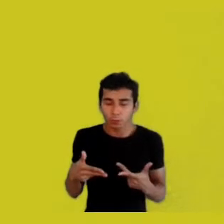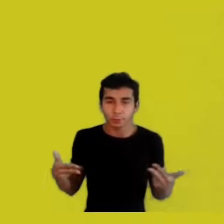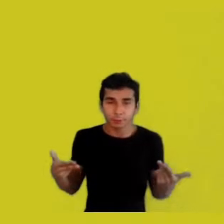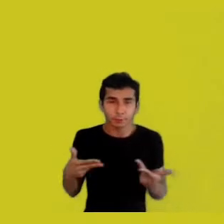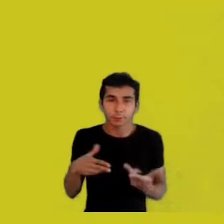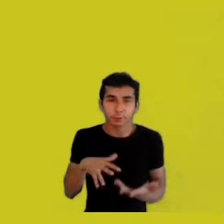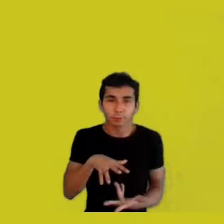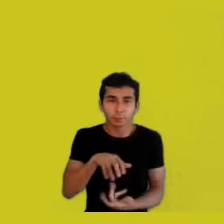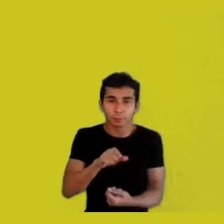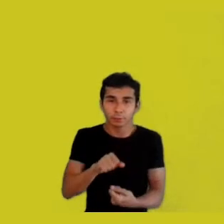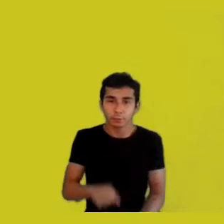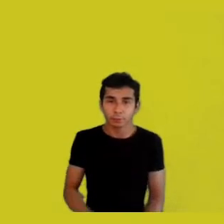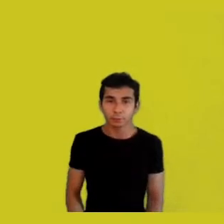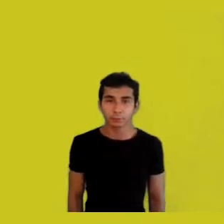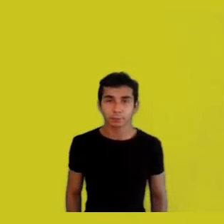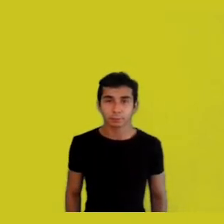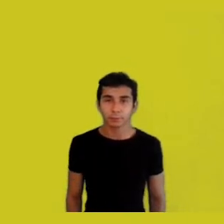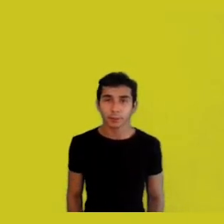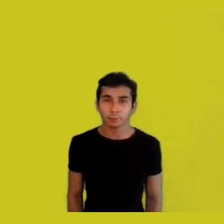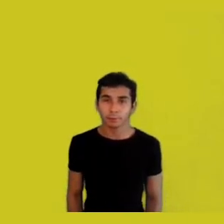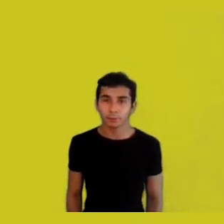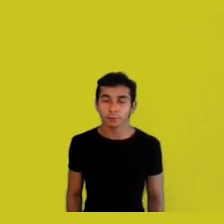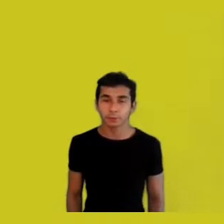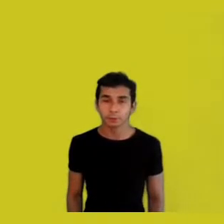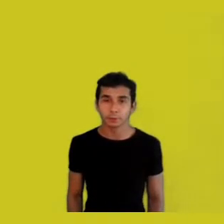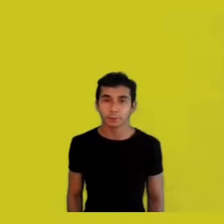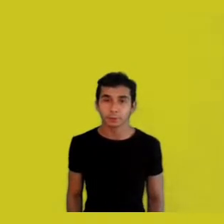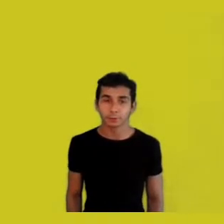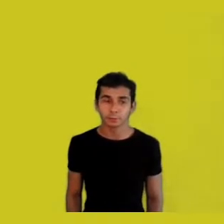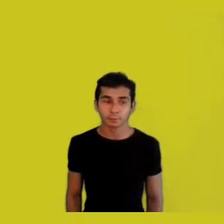Well, I wanted...